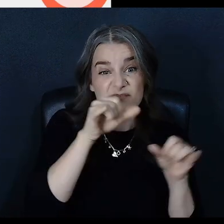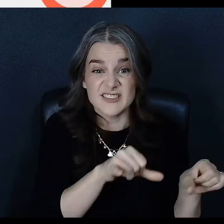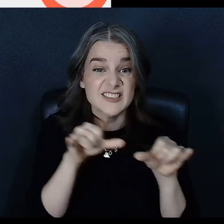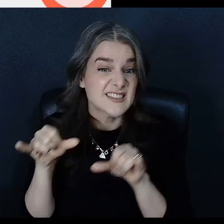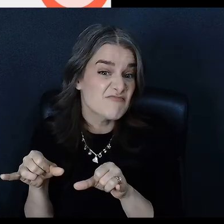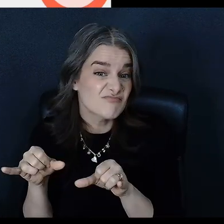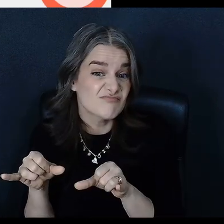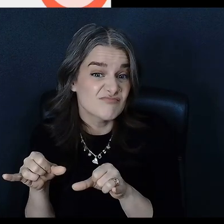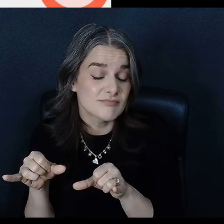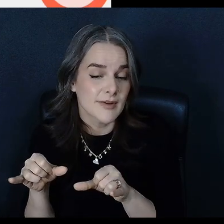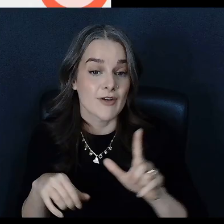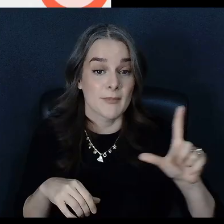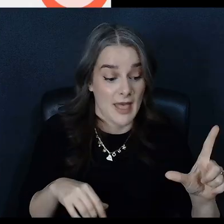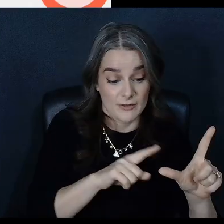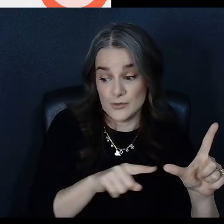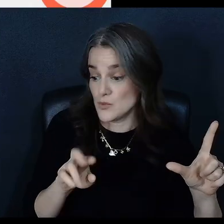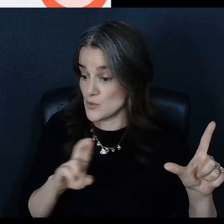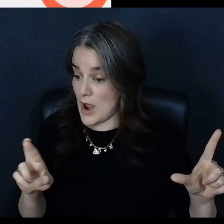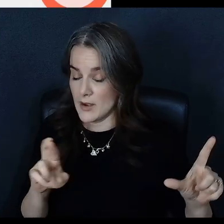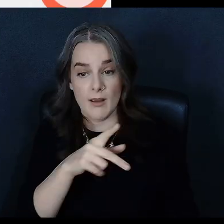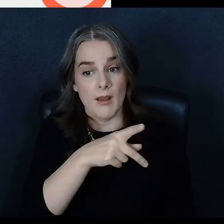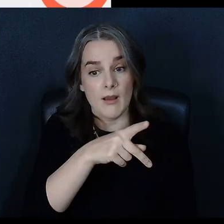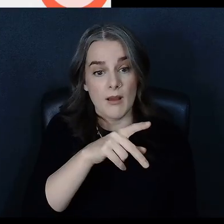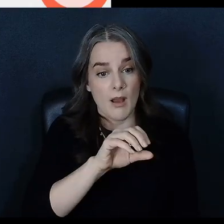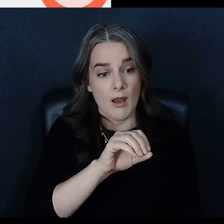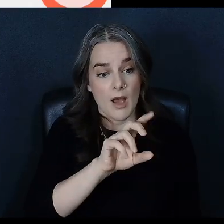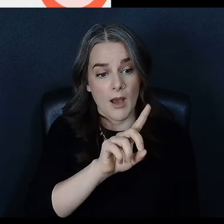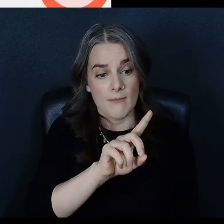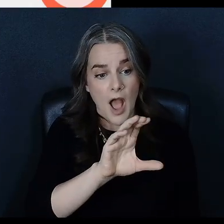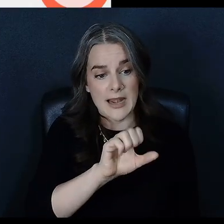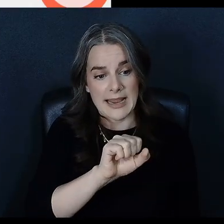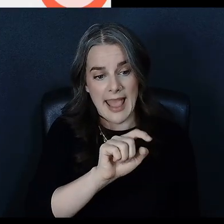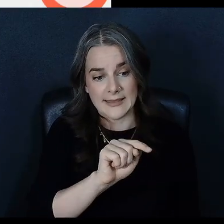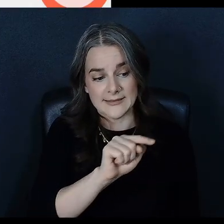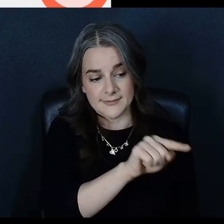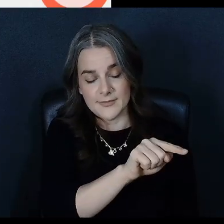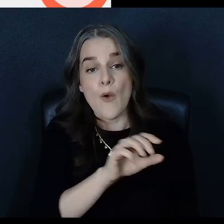have a podcast with OTs talking about using speech to text effectively.